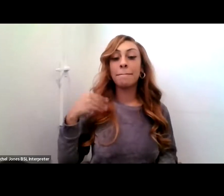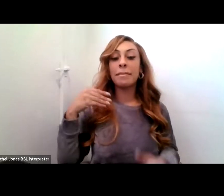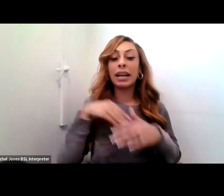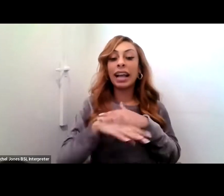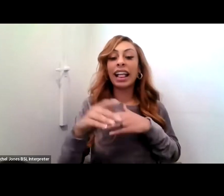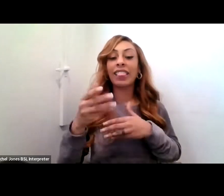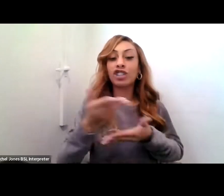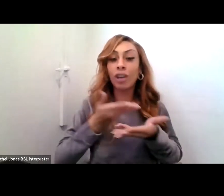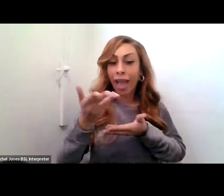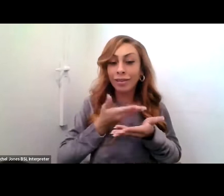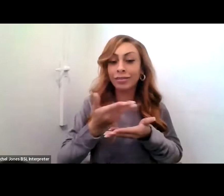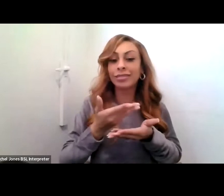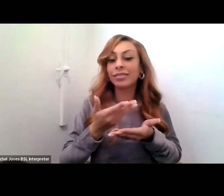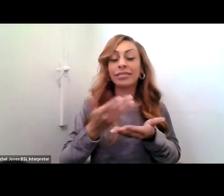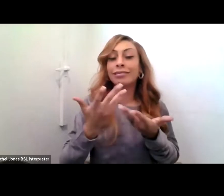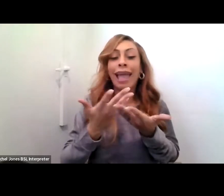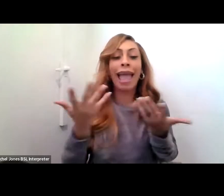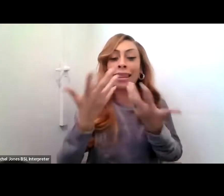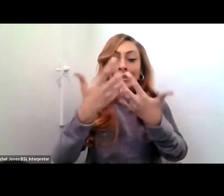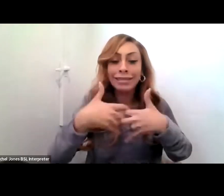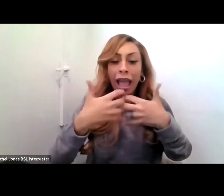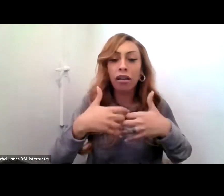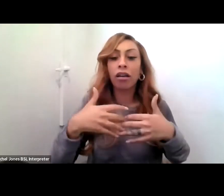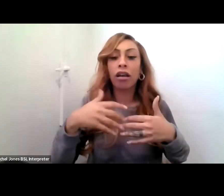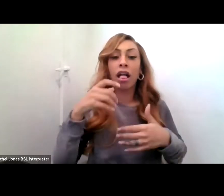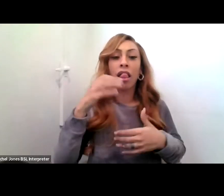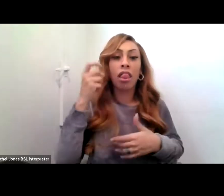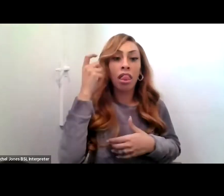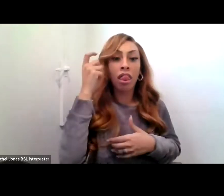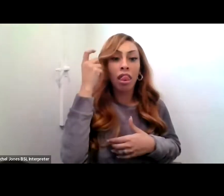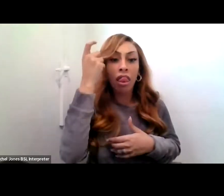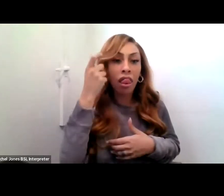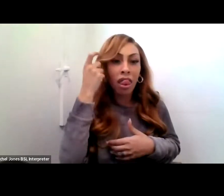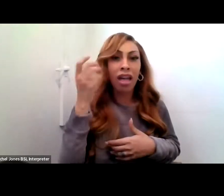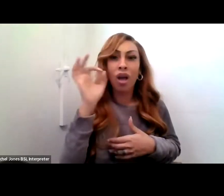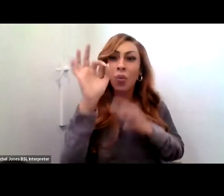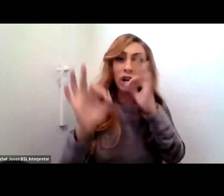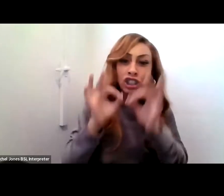or equally any other technical questions that we've got, and my colleagues will be answering those there.